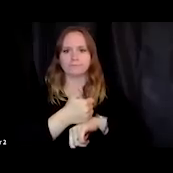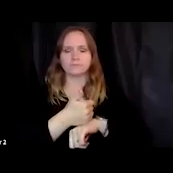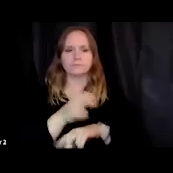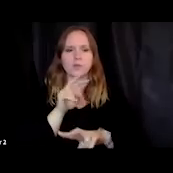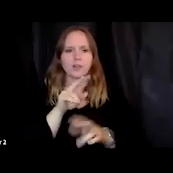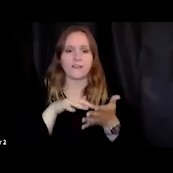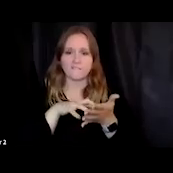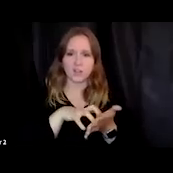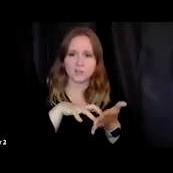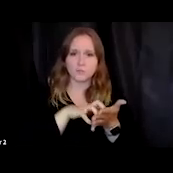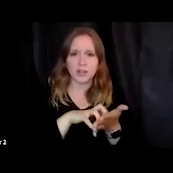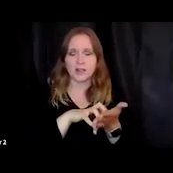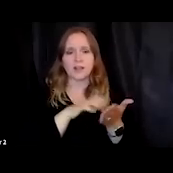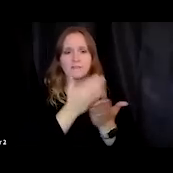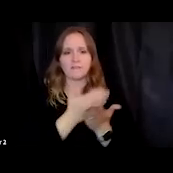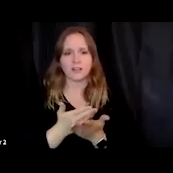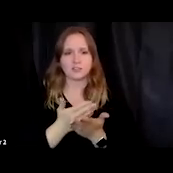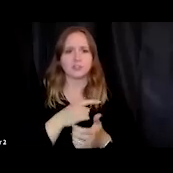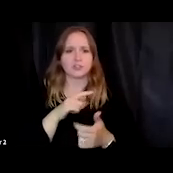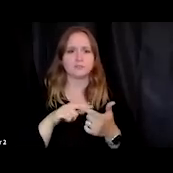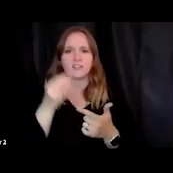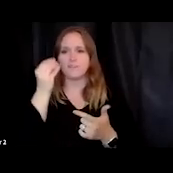the information processing problems we had spoke briefly